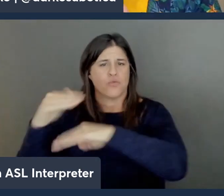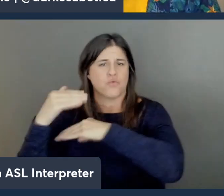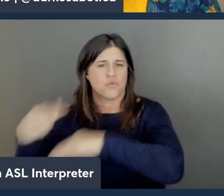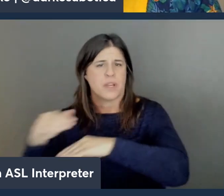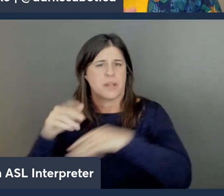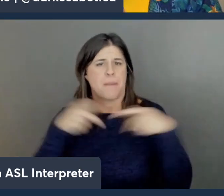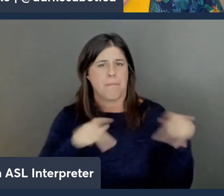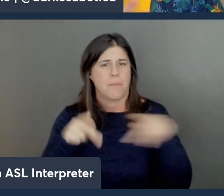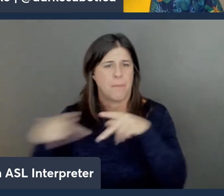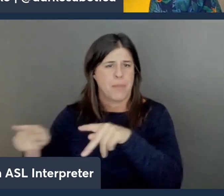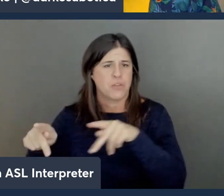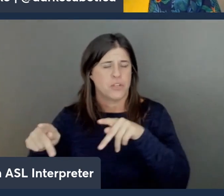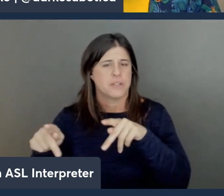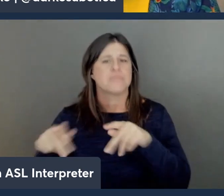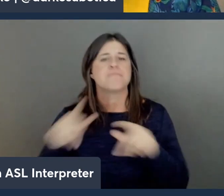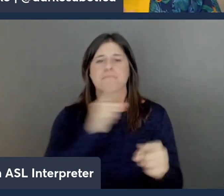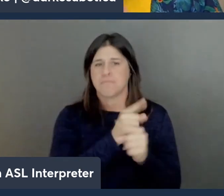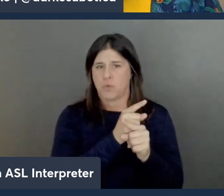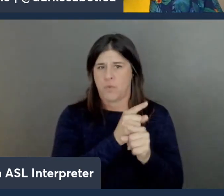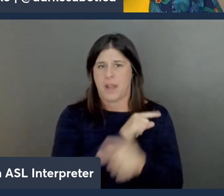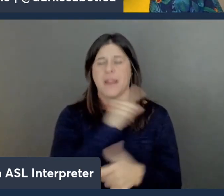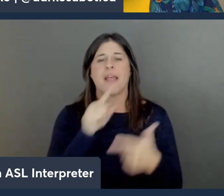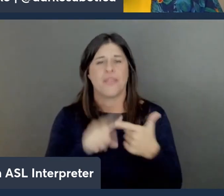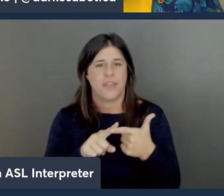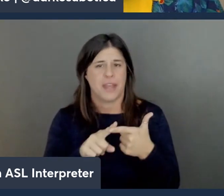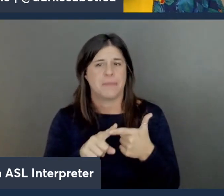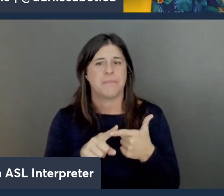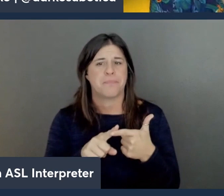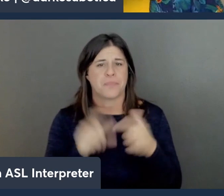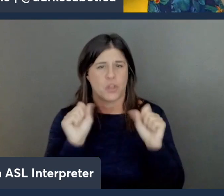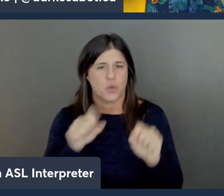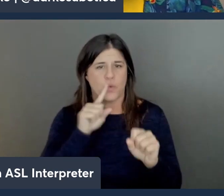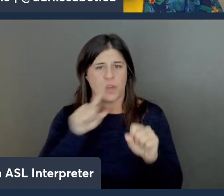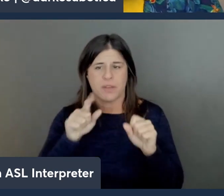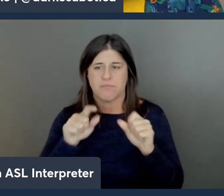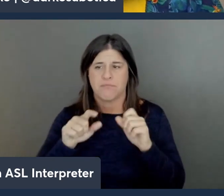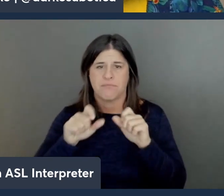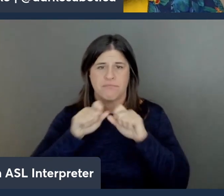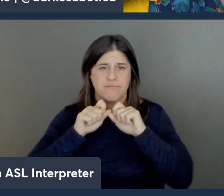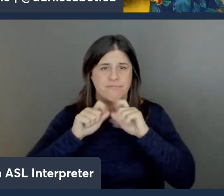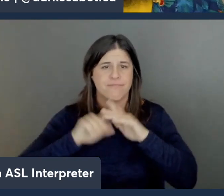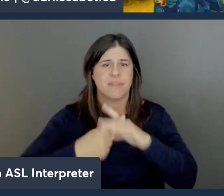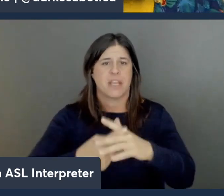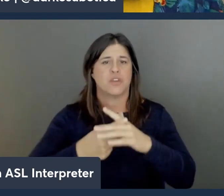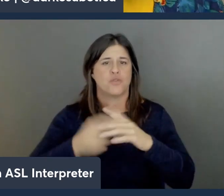That's correct. That can be so that you can issue commands through the Chatbot. Right? Right. That's correct.